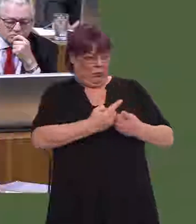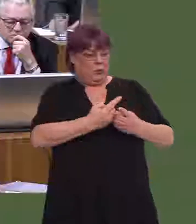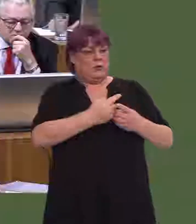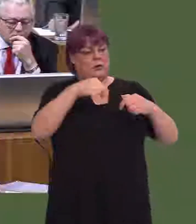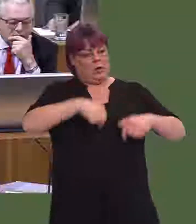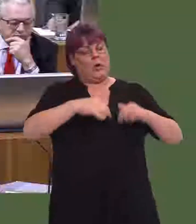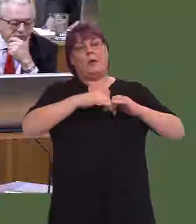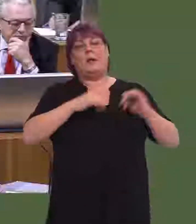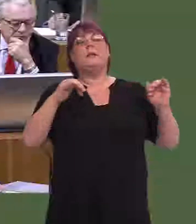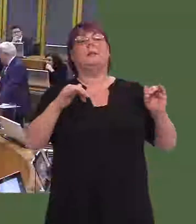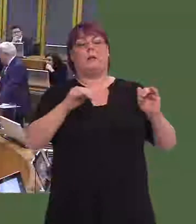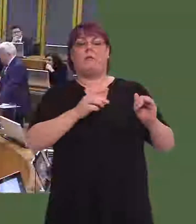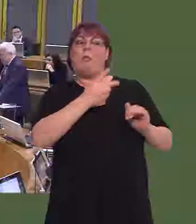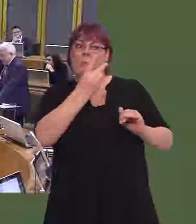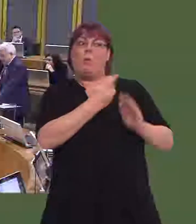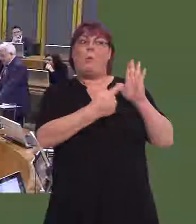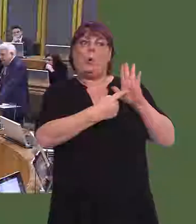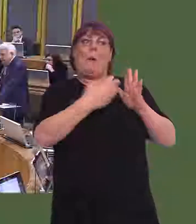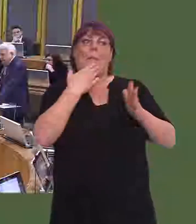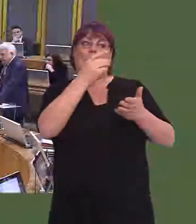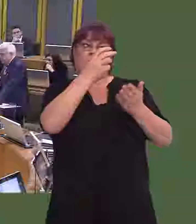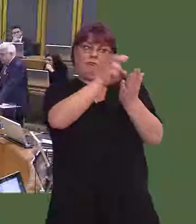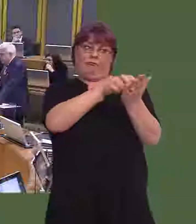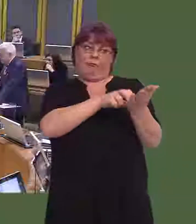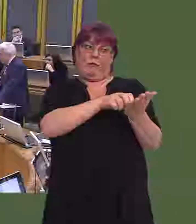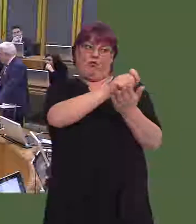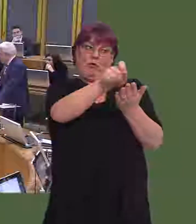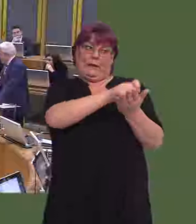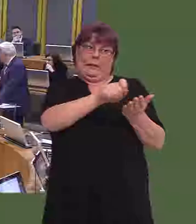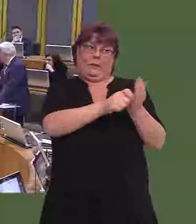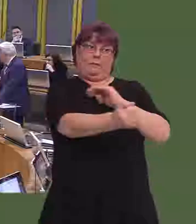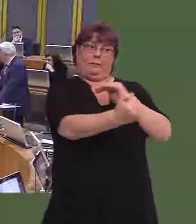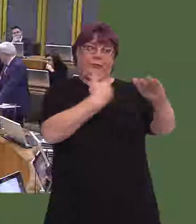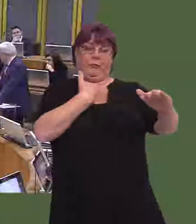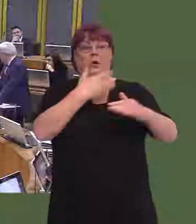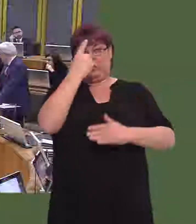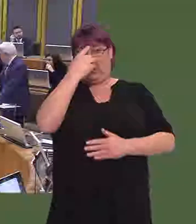very important, and I would ask him to write to me so that I can consider once again what